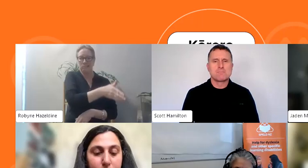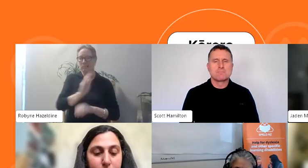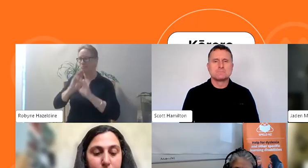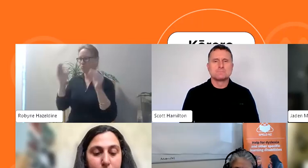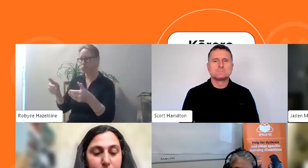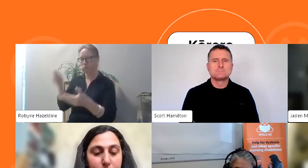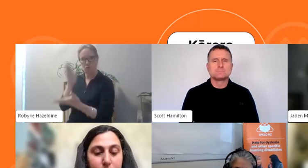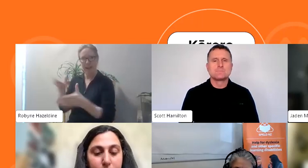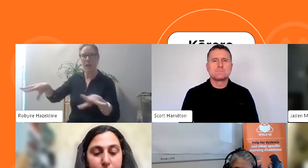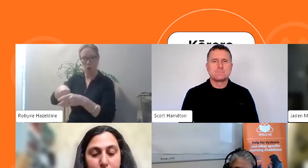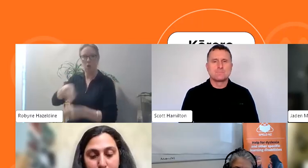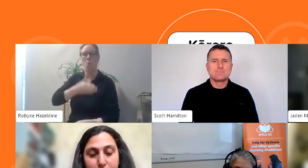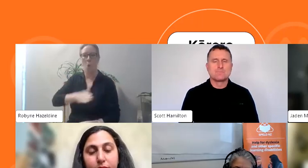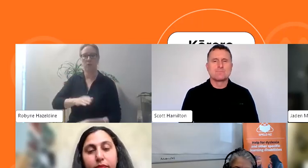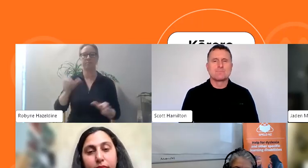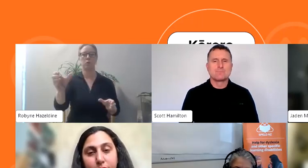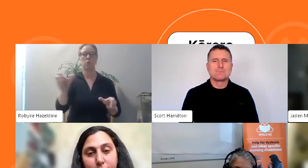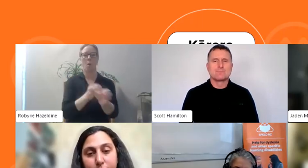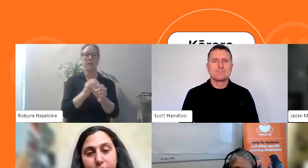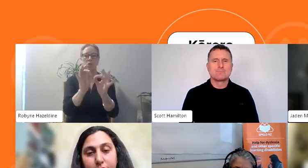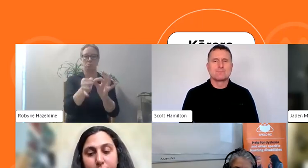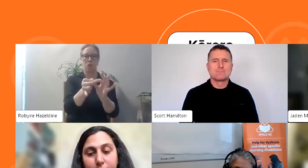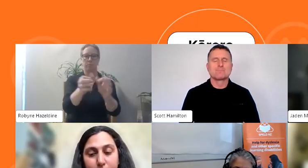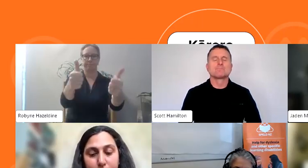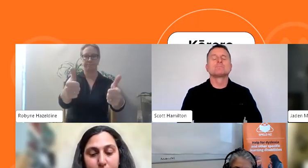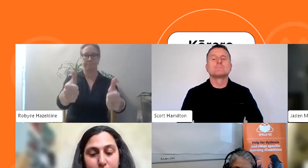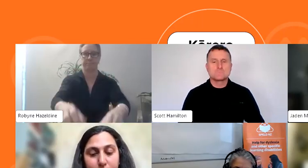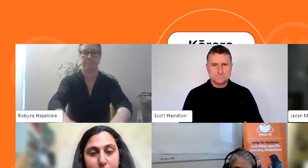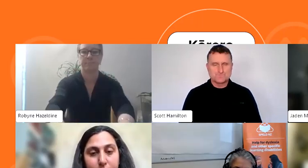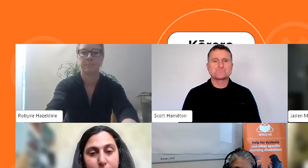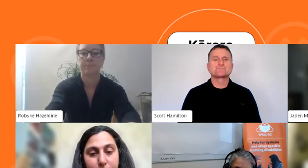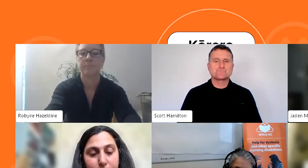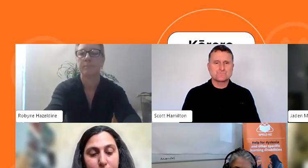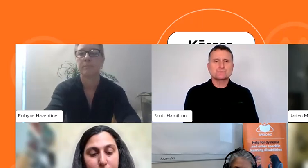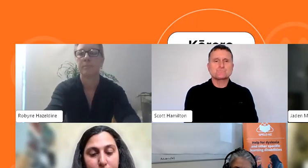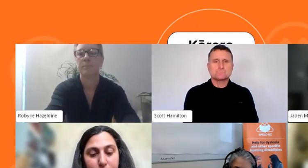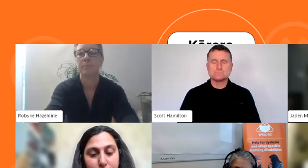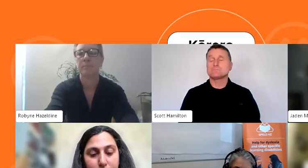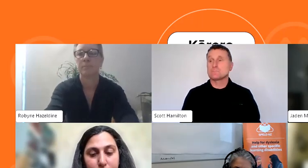inclusion. I think there are lots of teachers entering our education